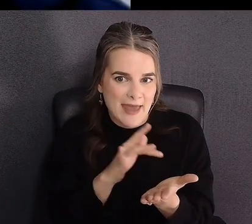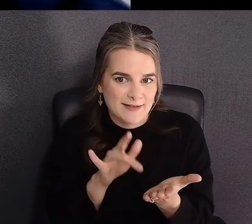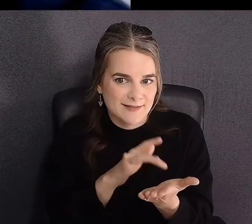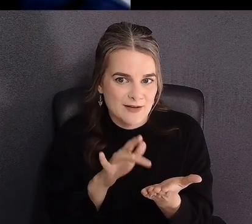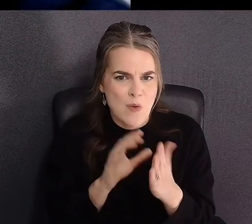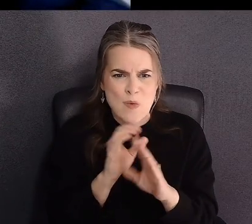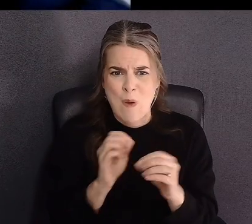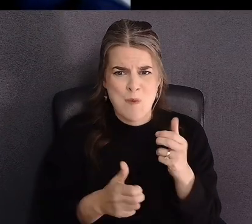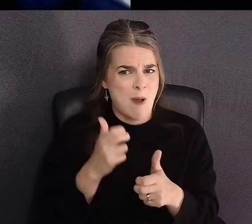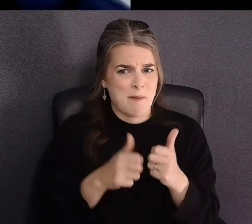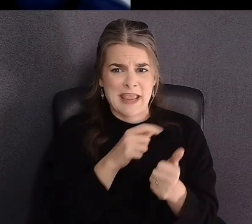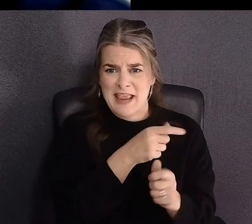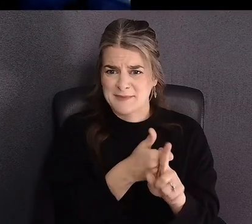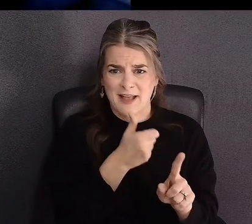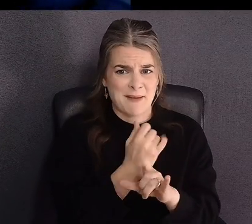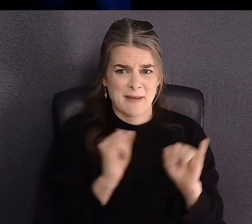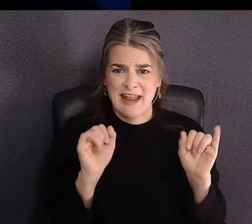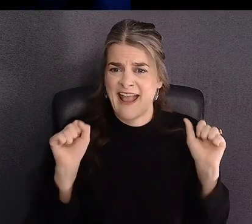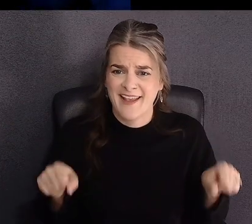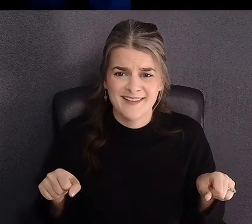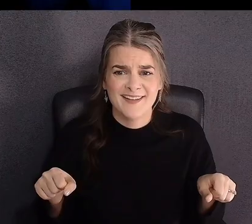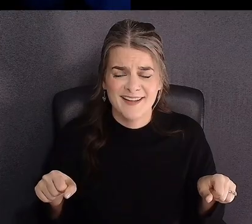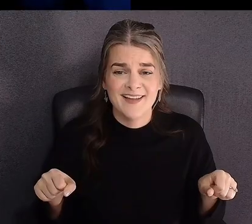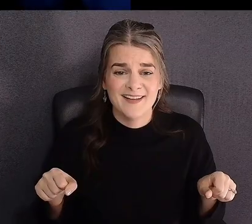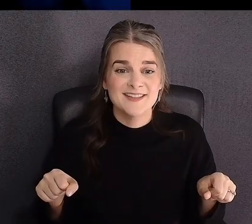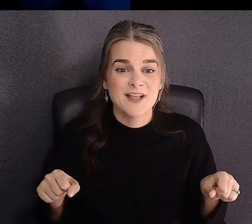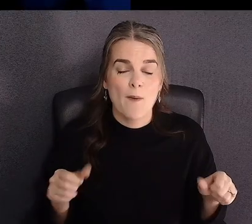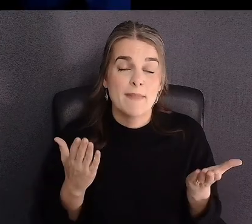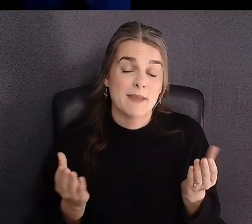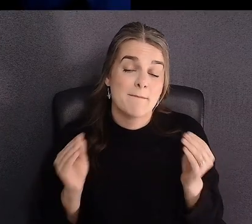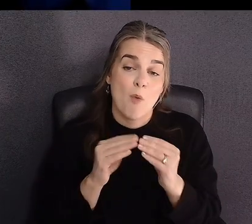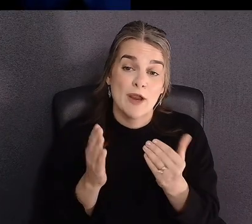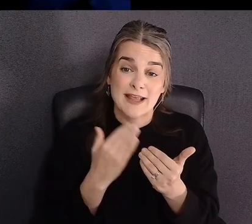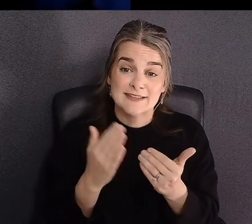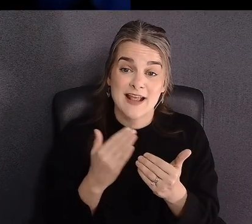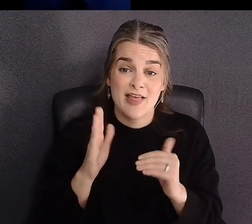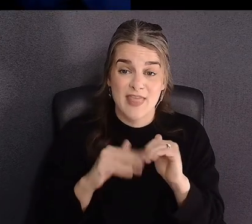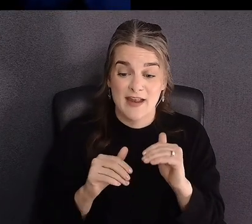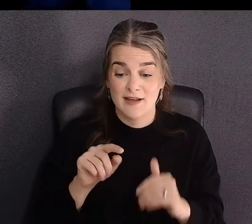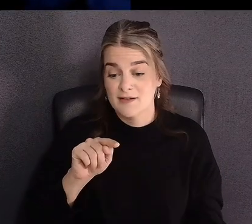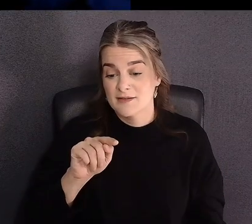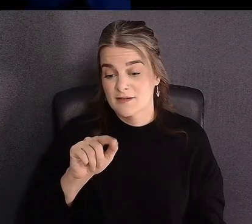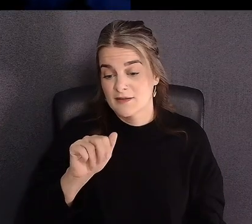So it might be a little bit easier than a trackball or a regular mouse to navigate.